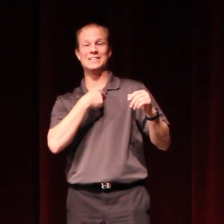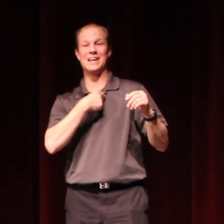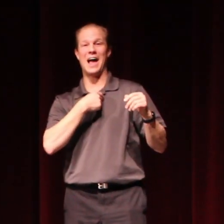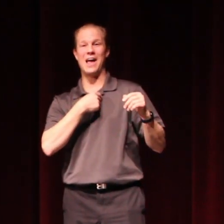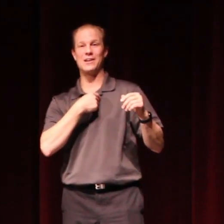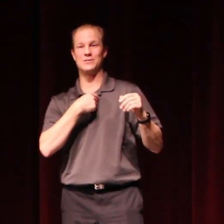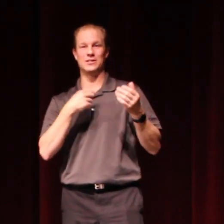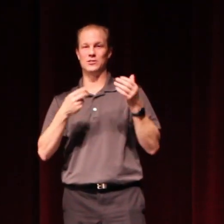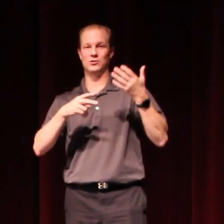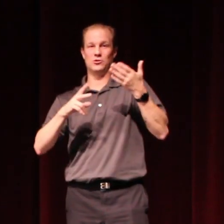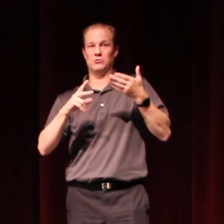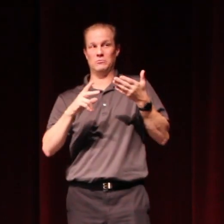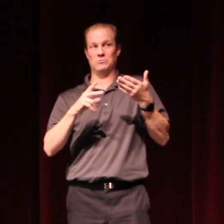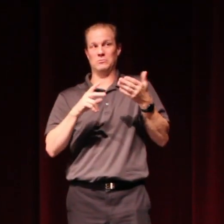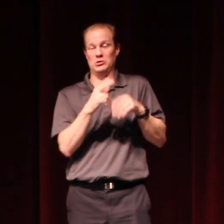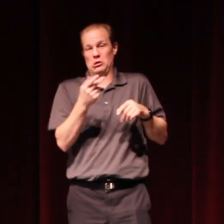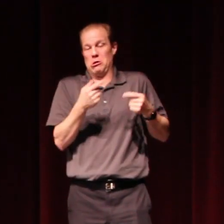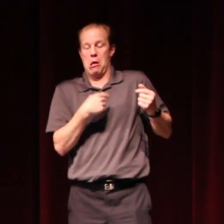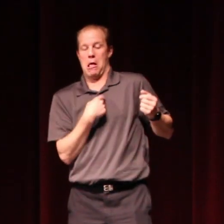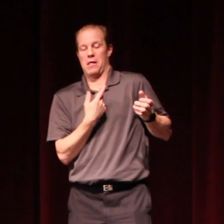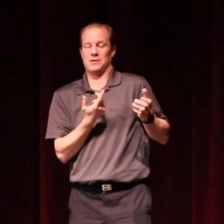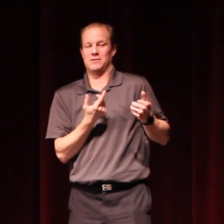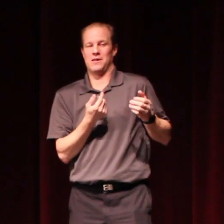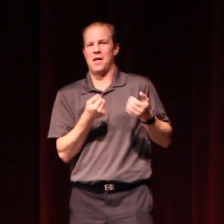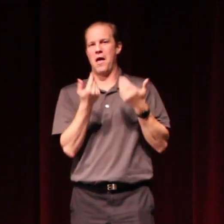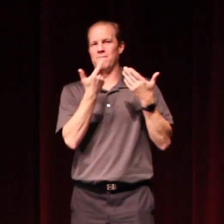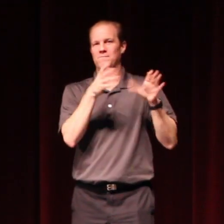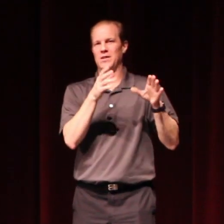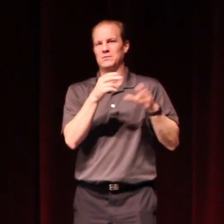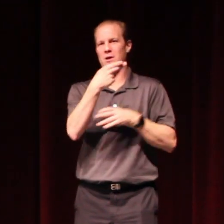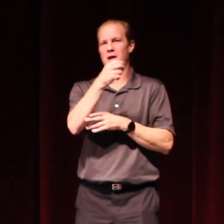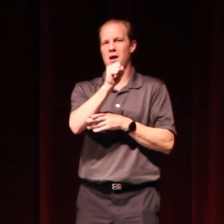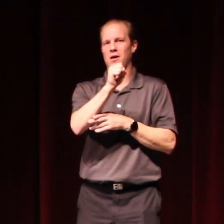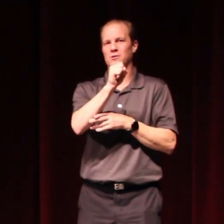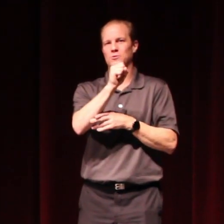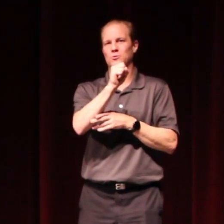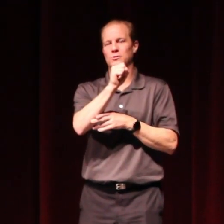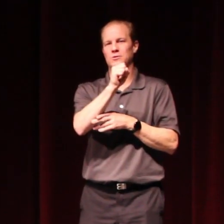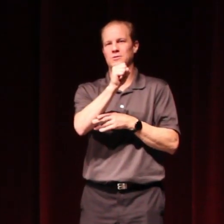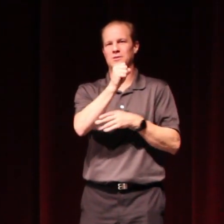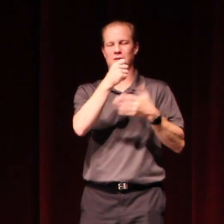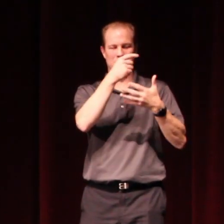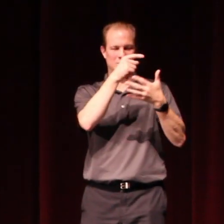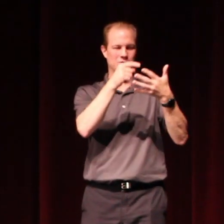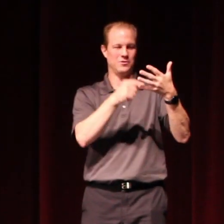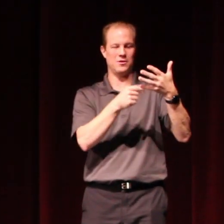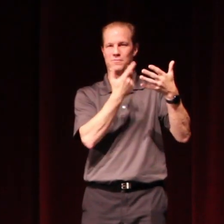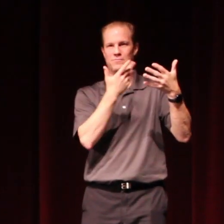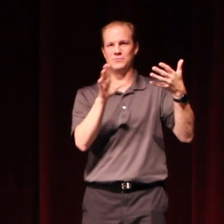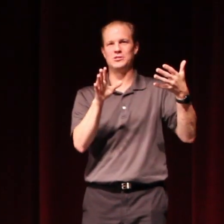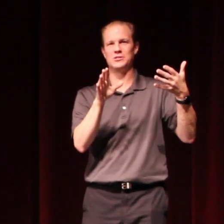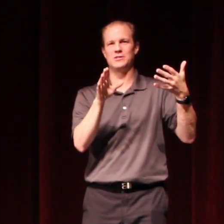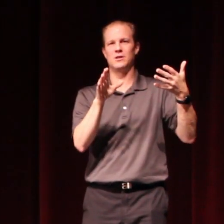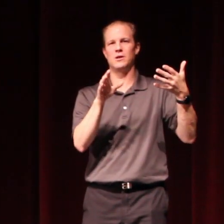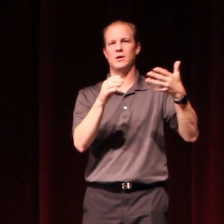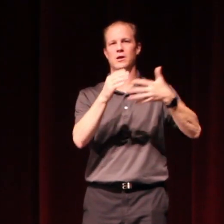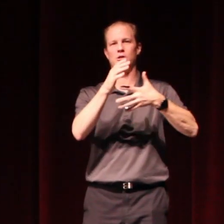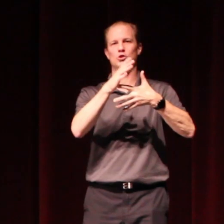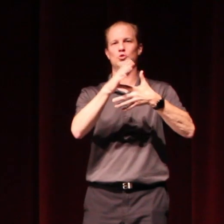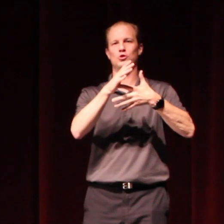my high school credit hours in my junior year. So I went to a community college